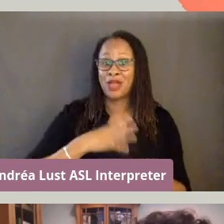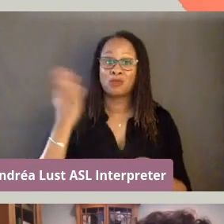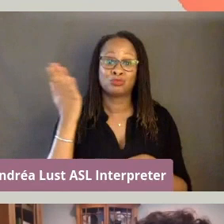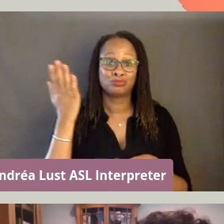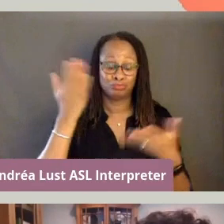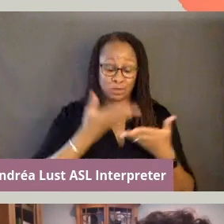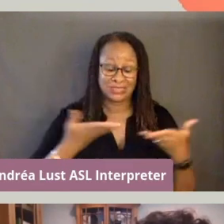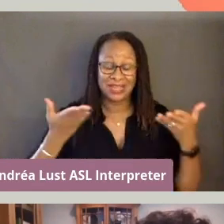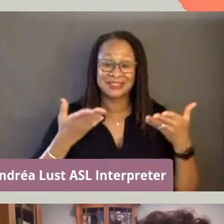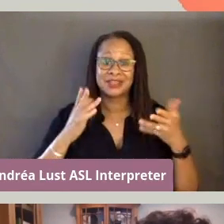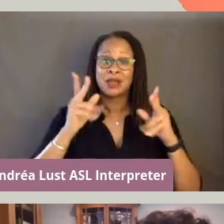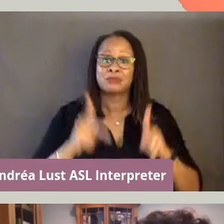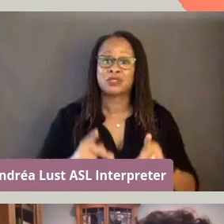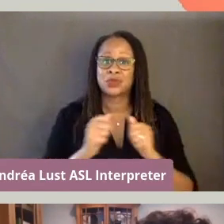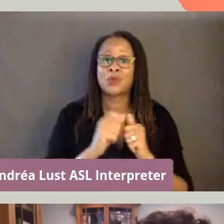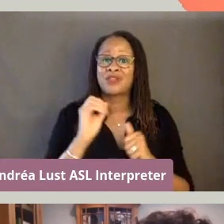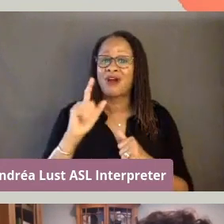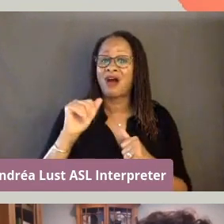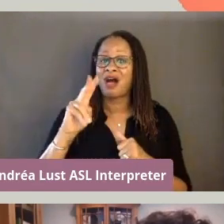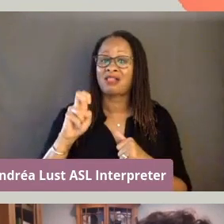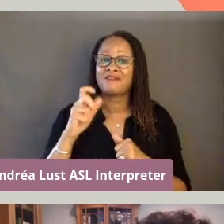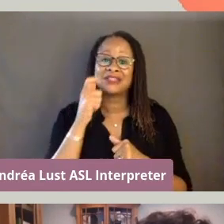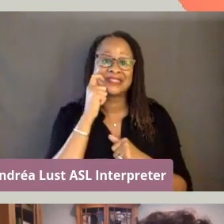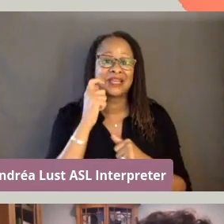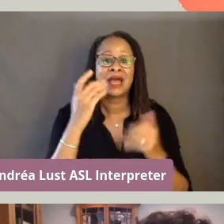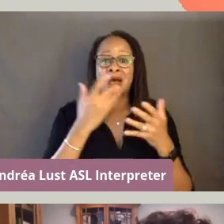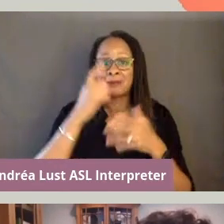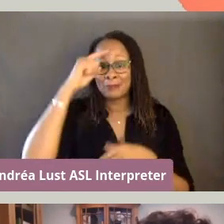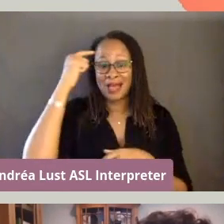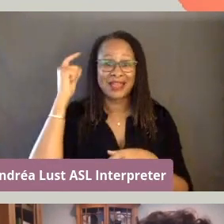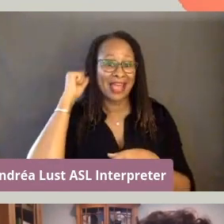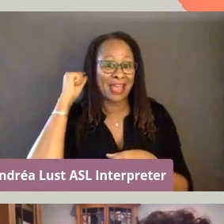with a black hair and black beard and eyeglasses.